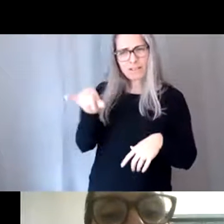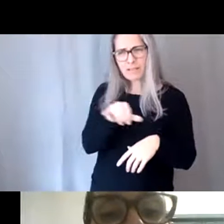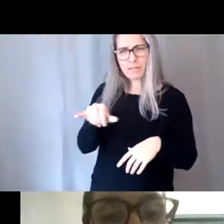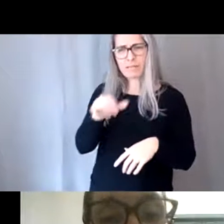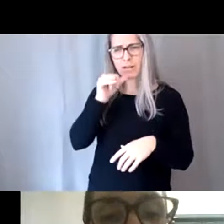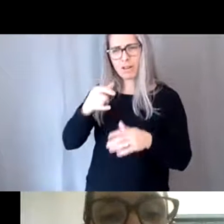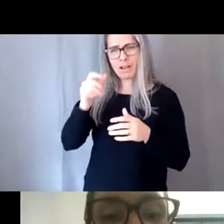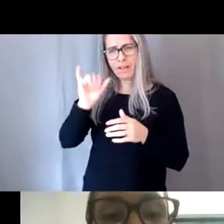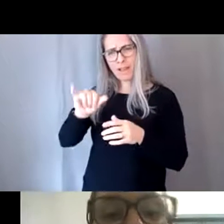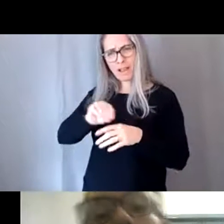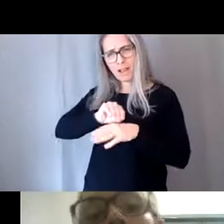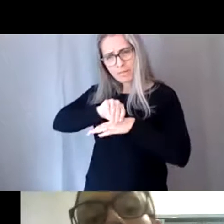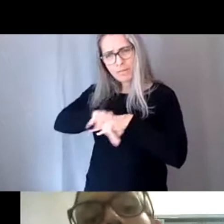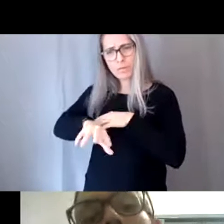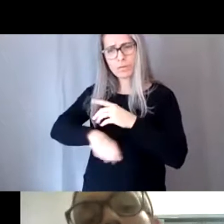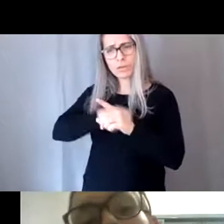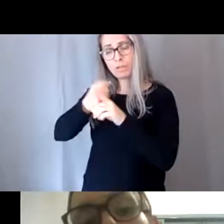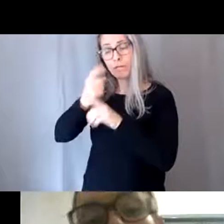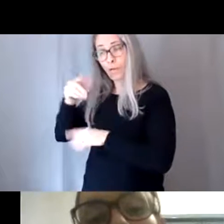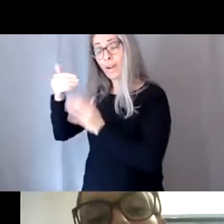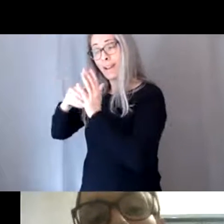scientific dimensions and on the other side